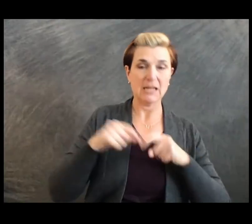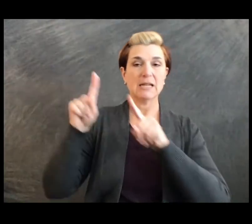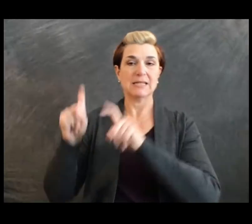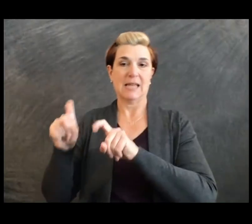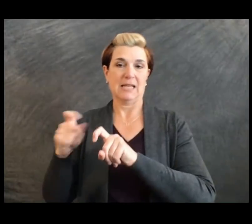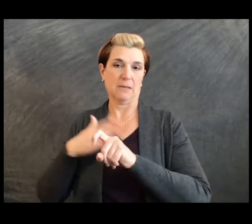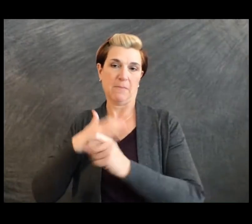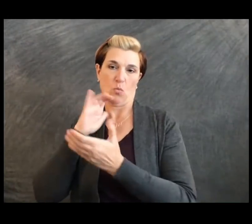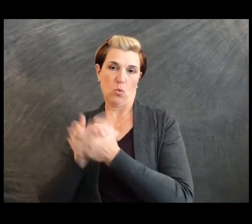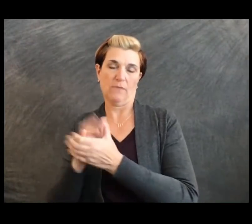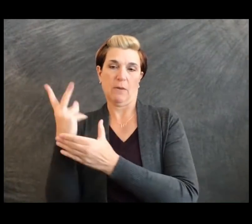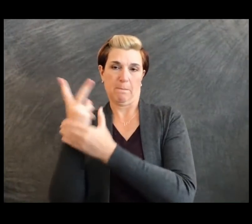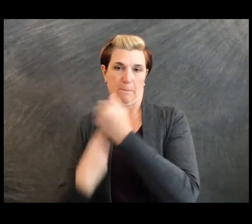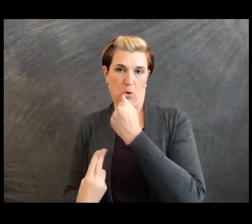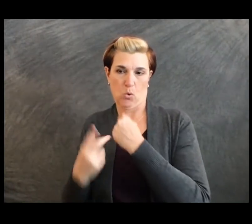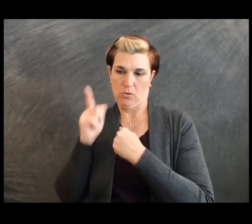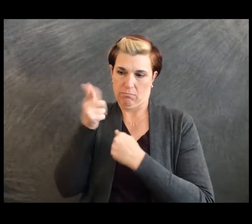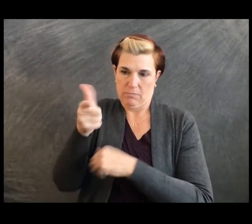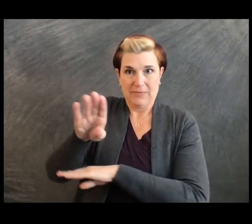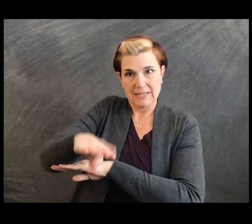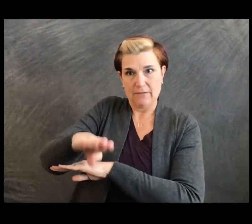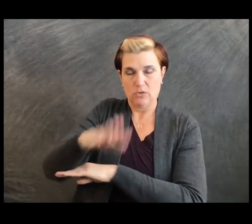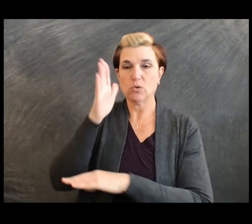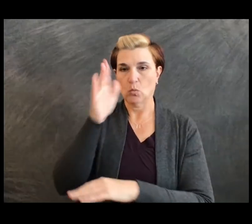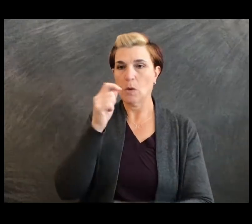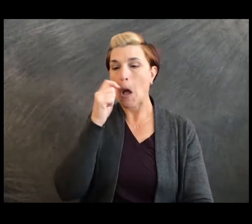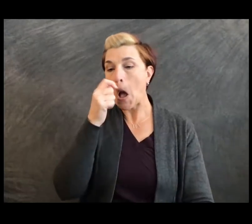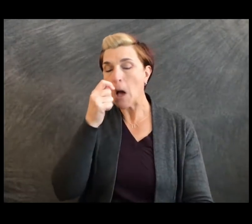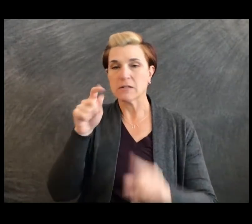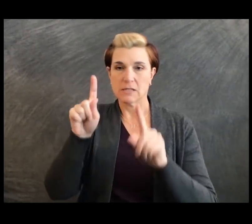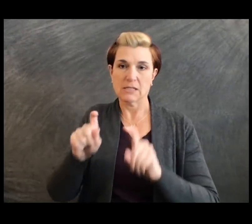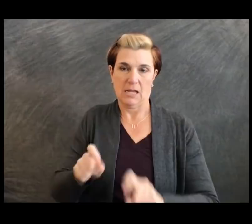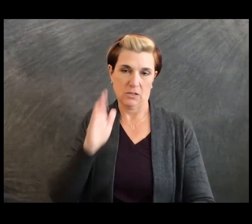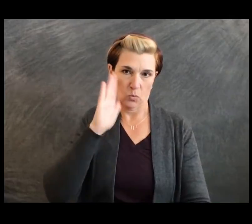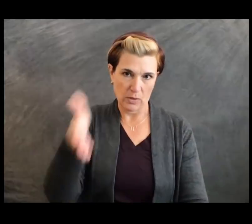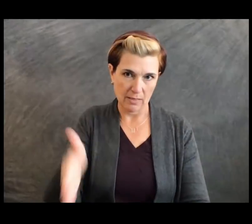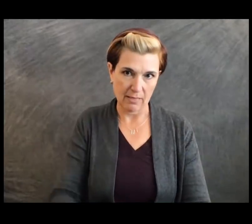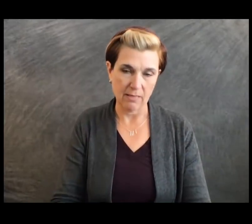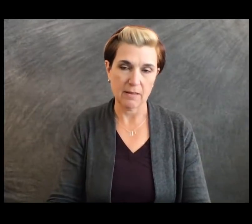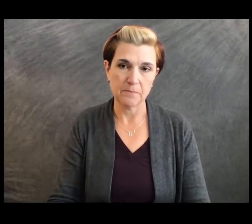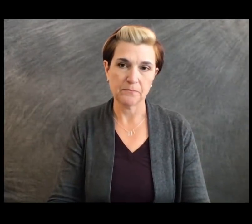again how grateful the President and I are that every American has acted on the